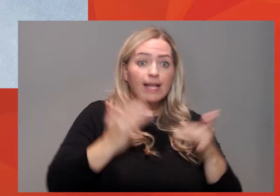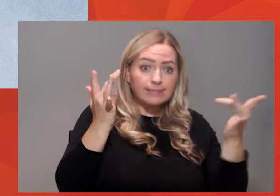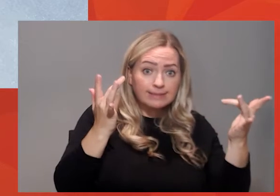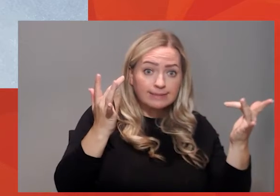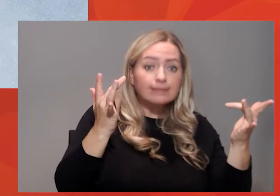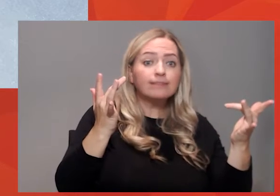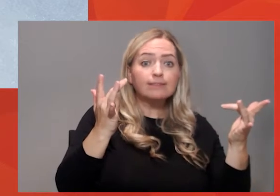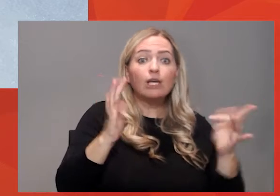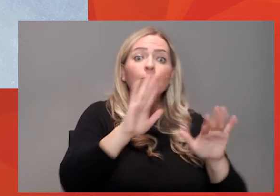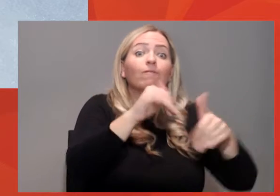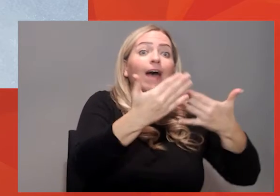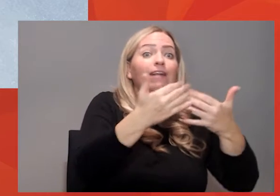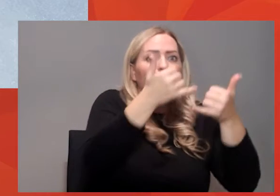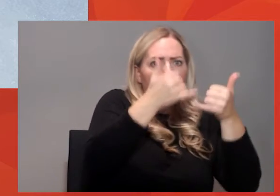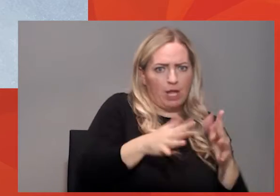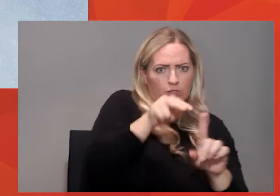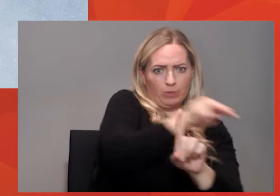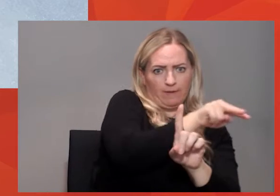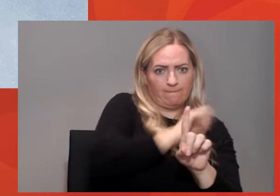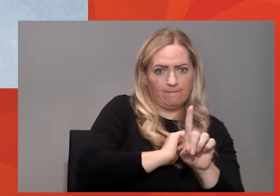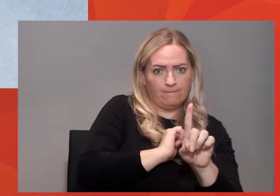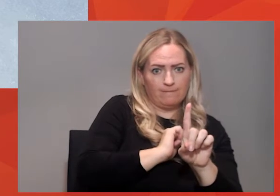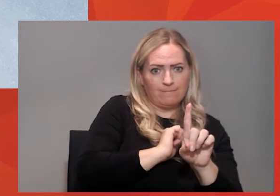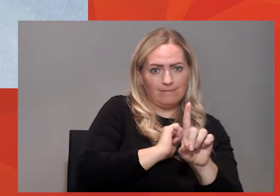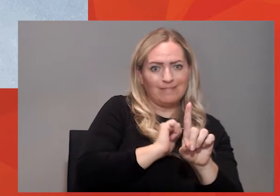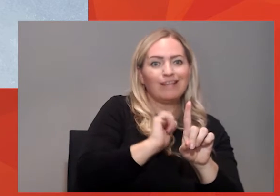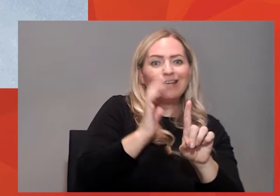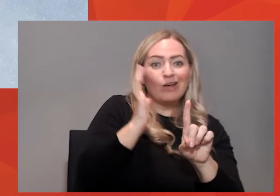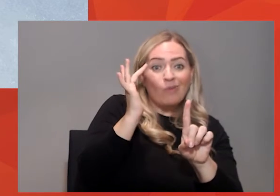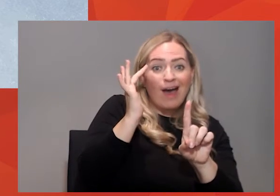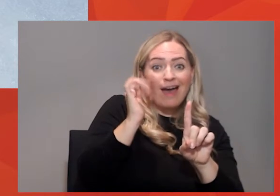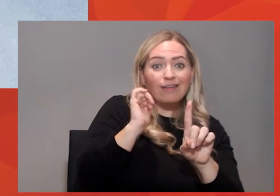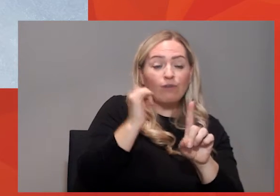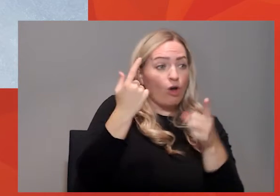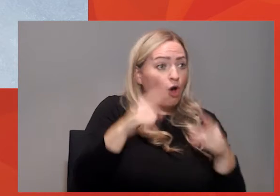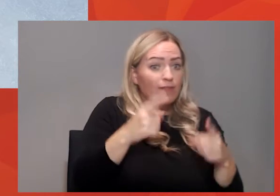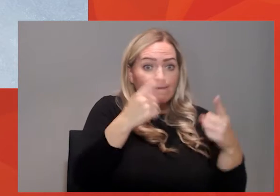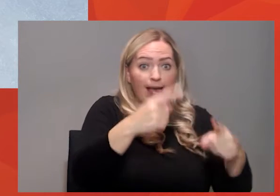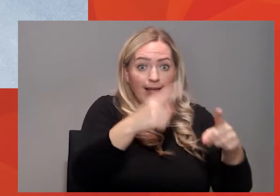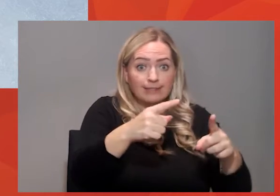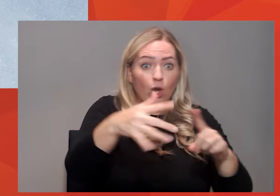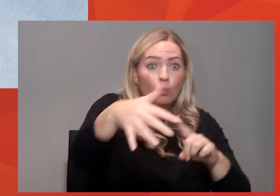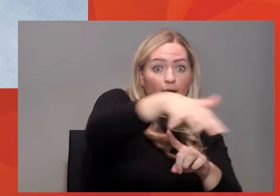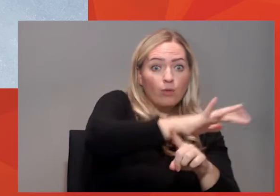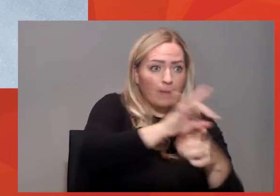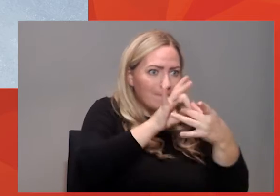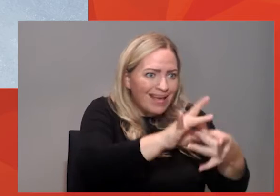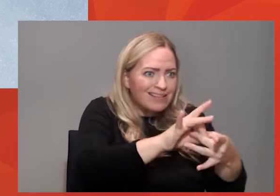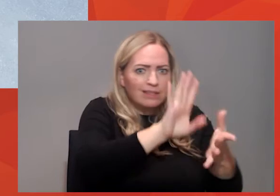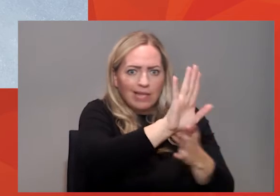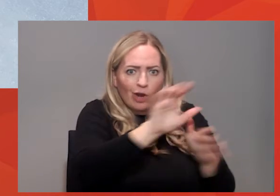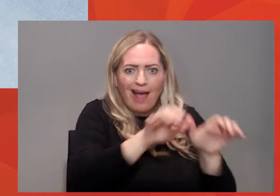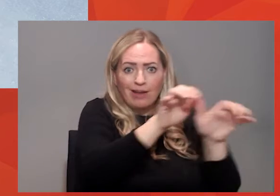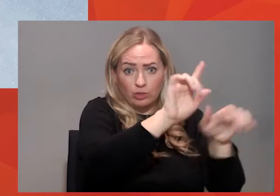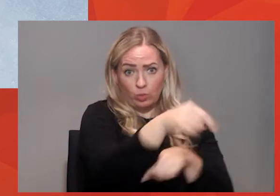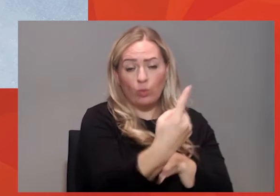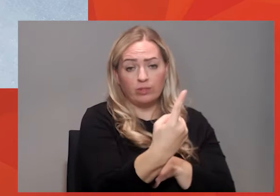which were provided by the player because mostly all of the events around based on player actions only,